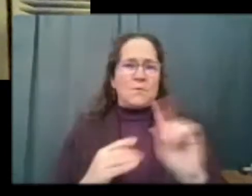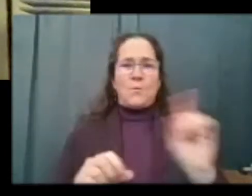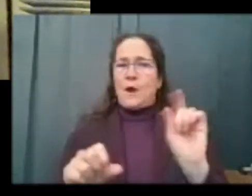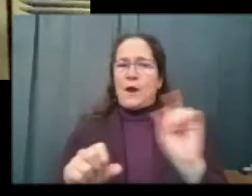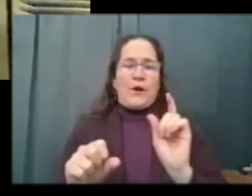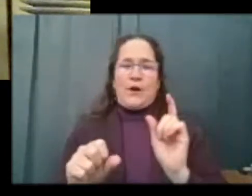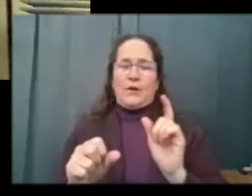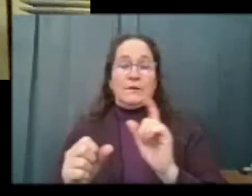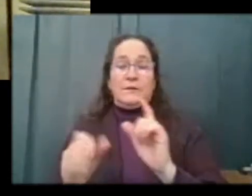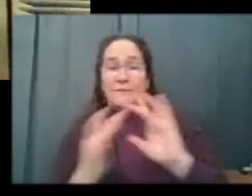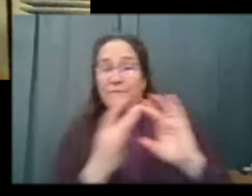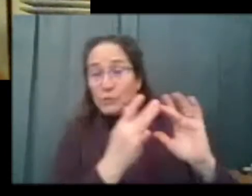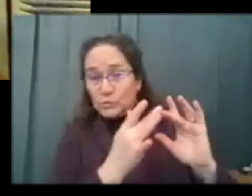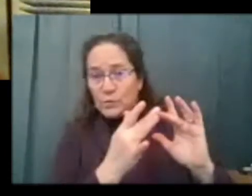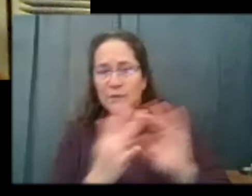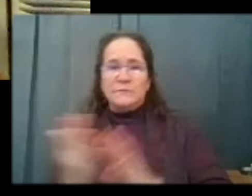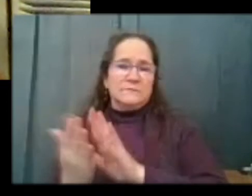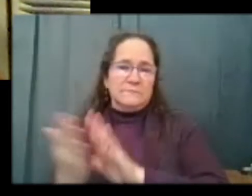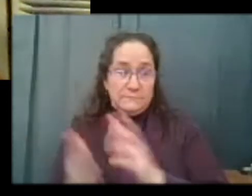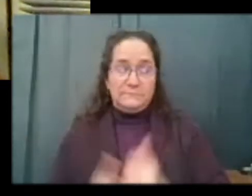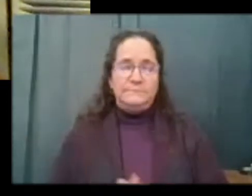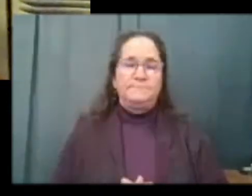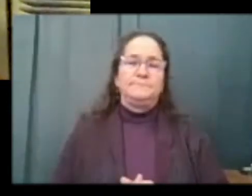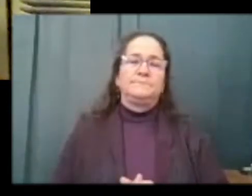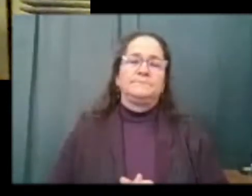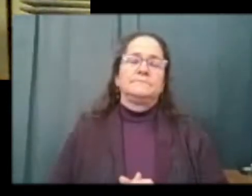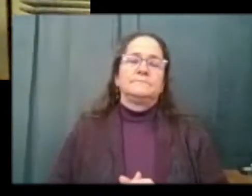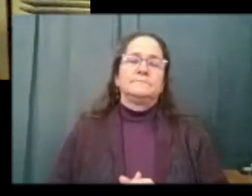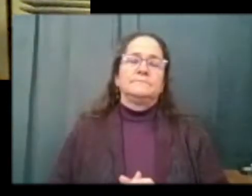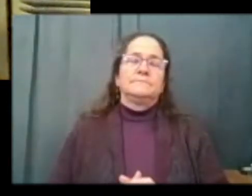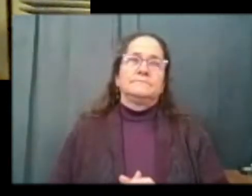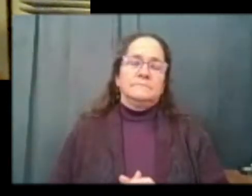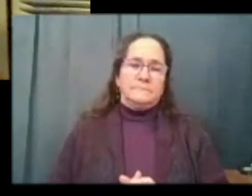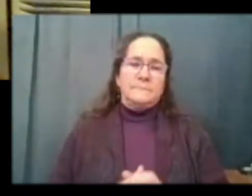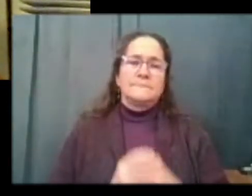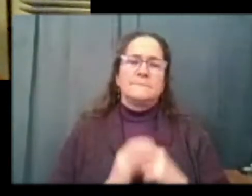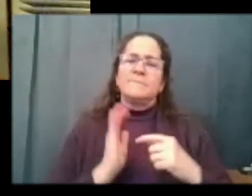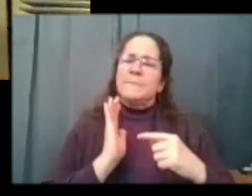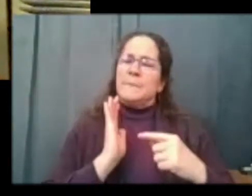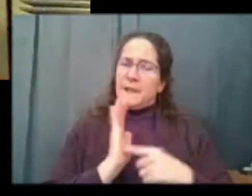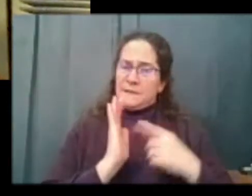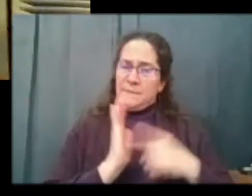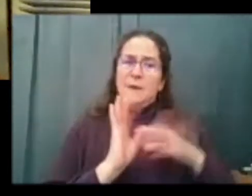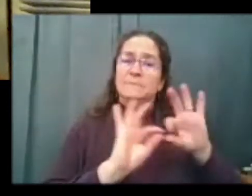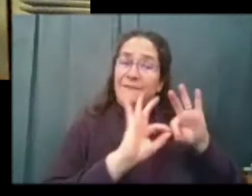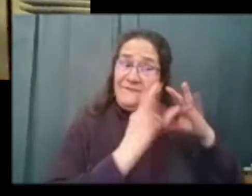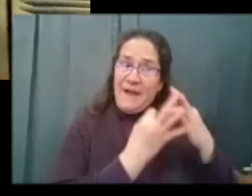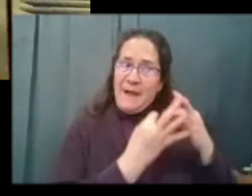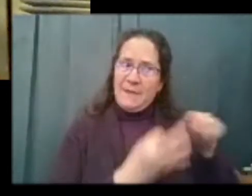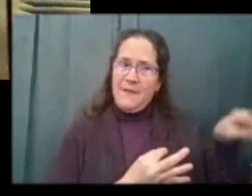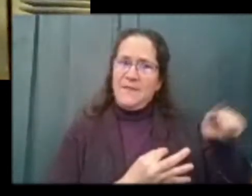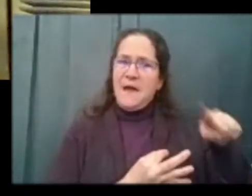in this case. Sometimes families understand new nuances in language